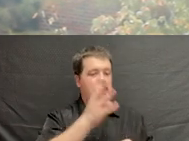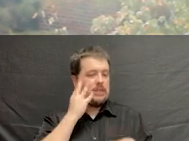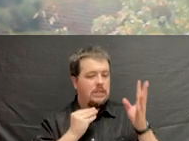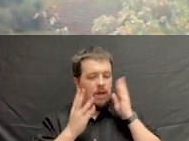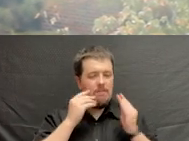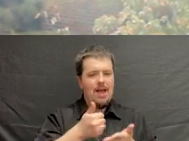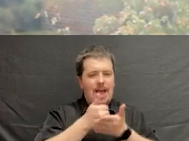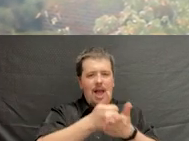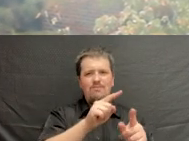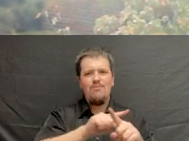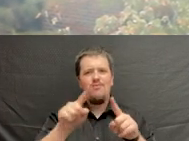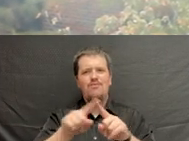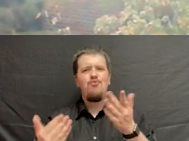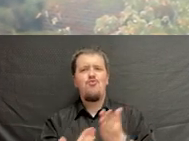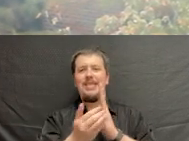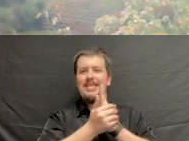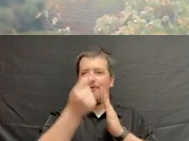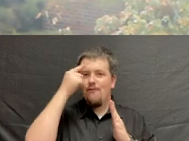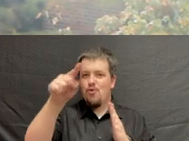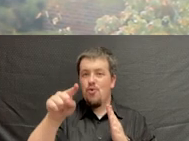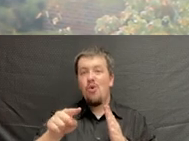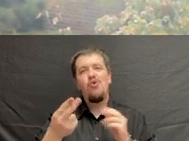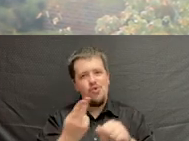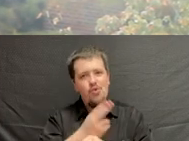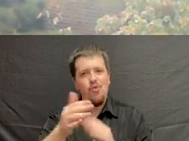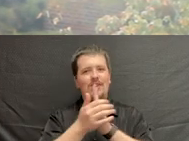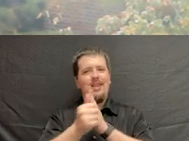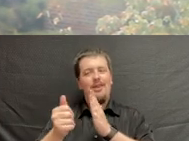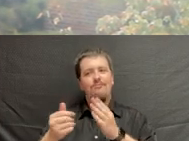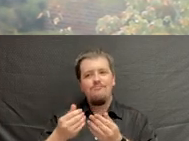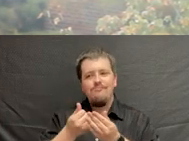have provided many tools for your toolbox. Use those tools to solve problems,